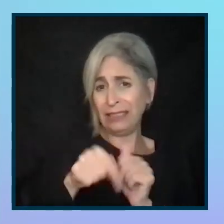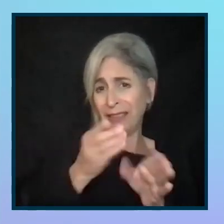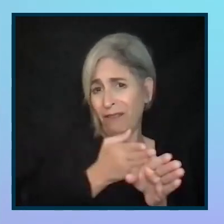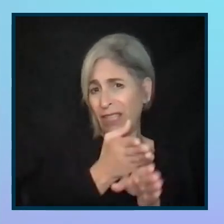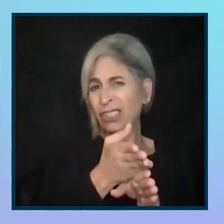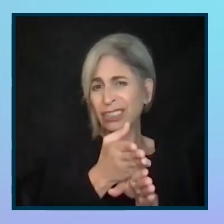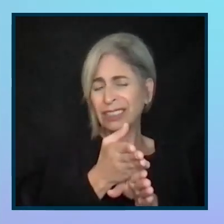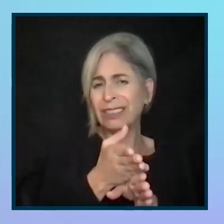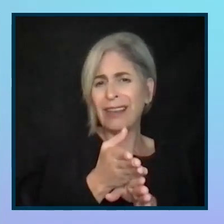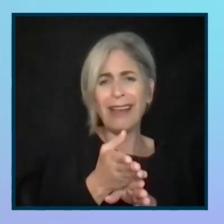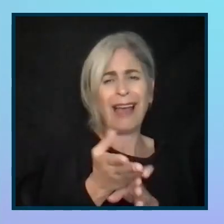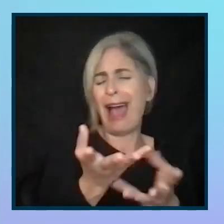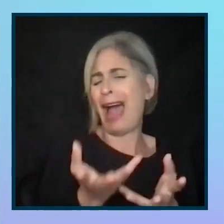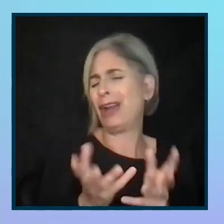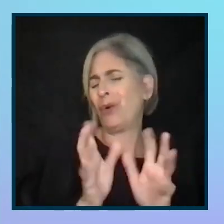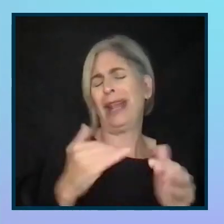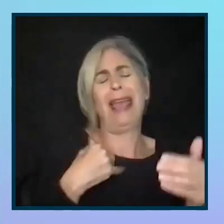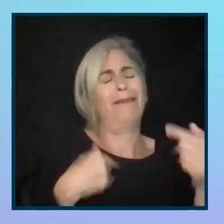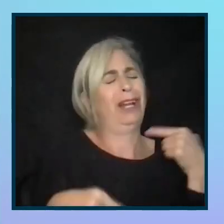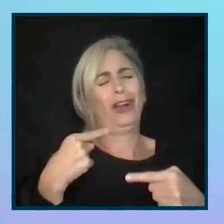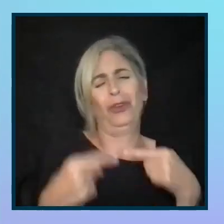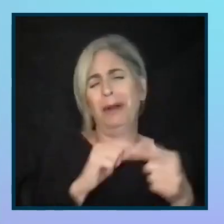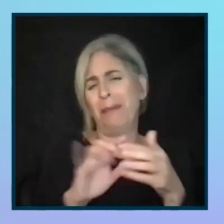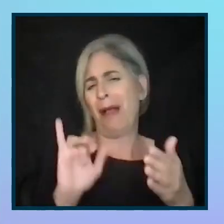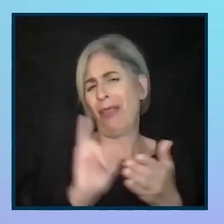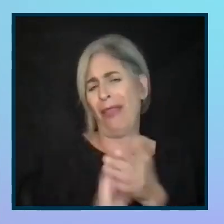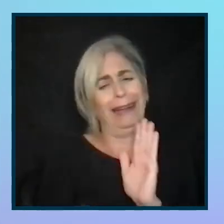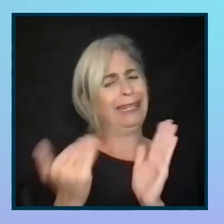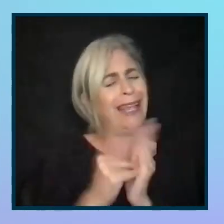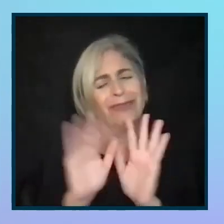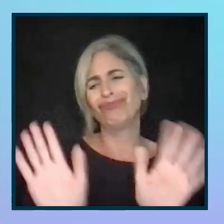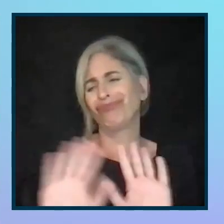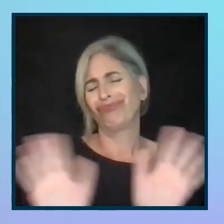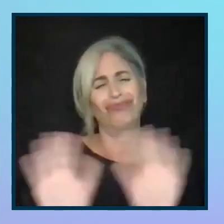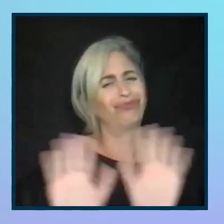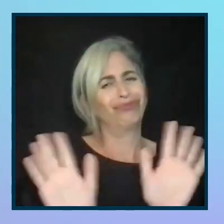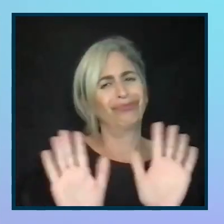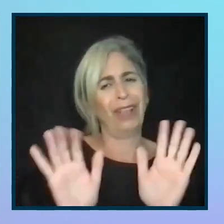I don't ever want to have that argument again. And that's why I'm here.